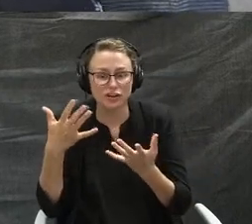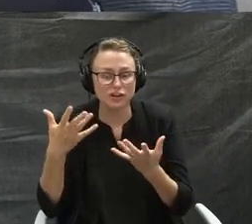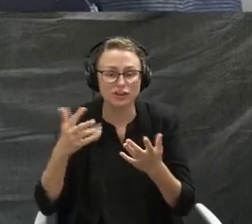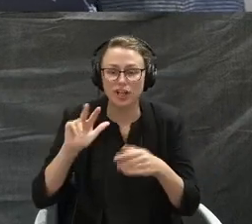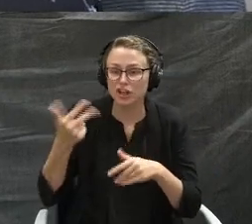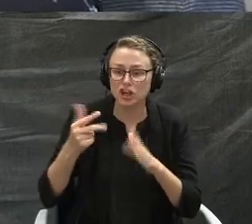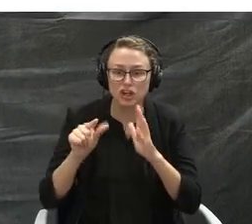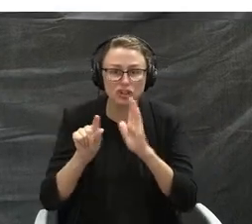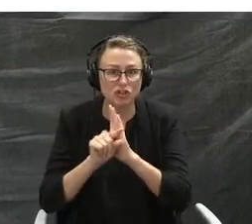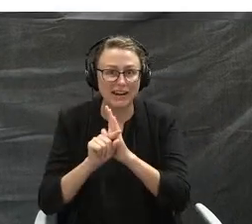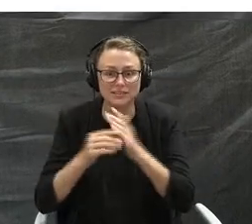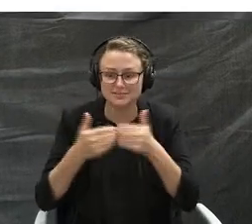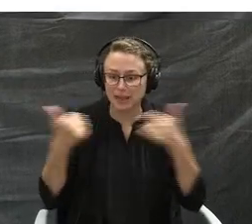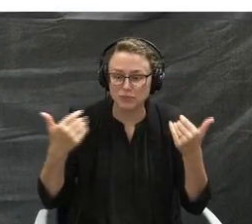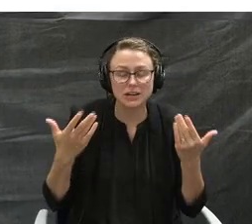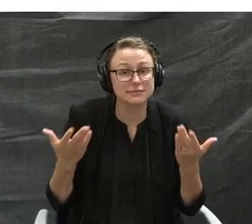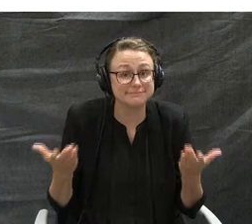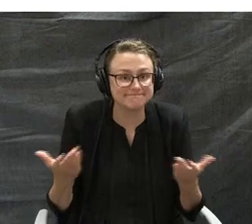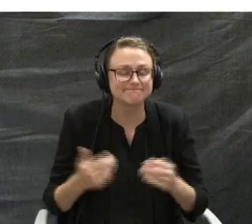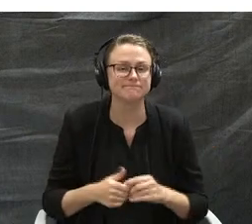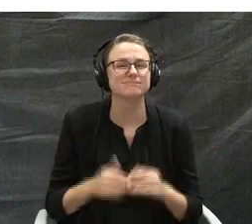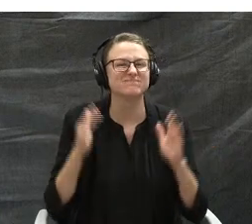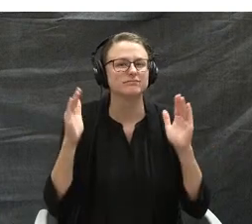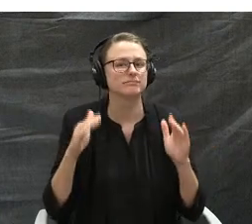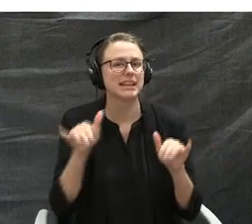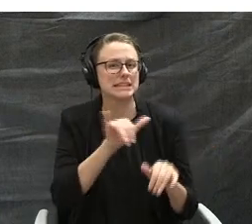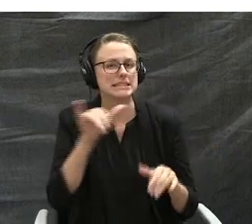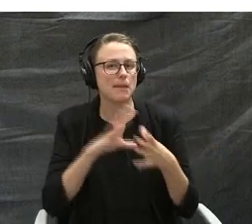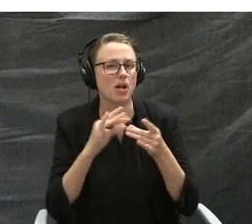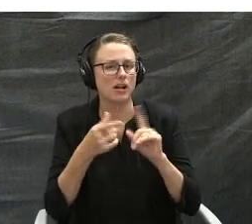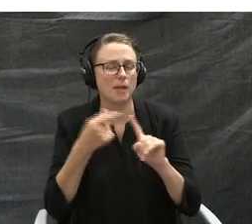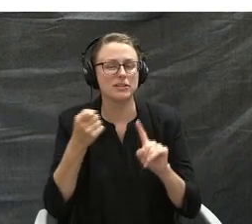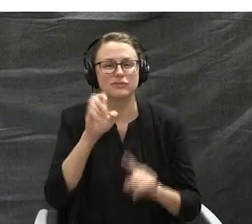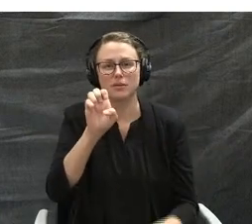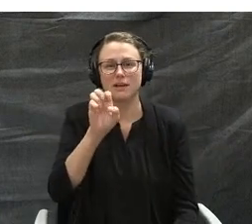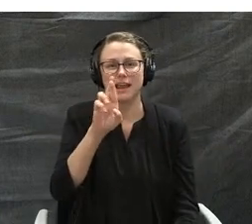Similar comments were received from Aaron Bix of Minne Tonka